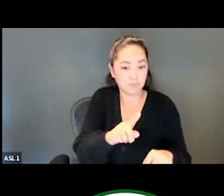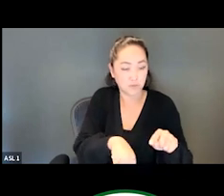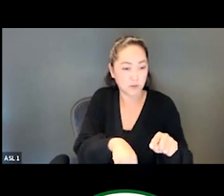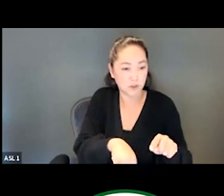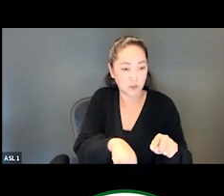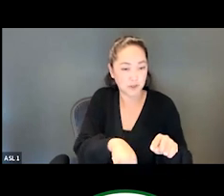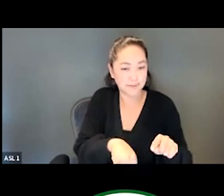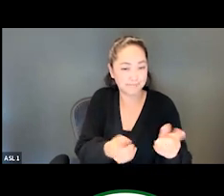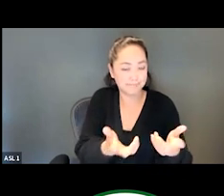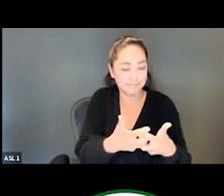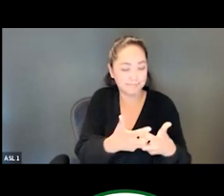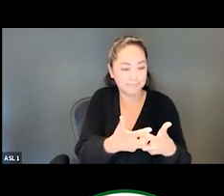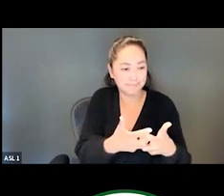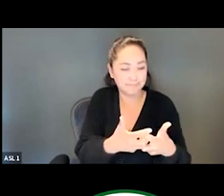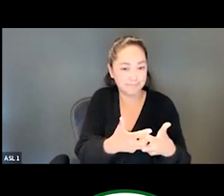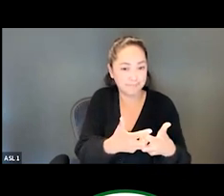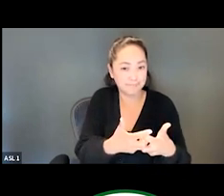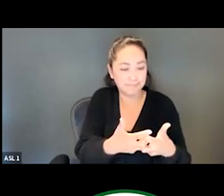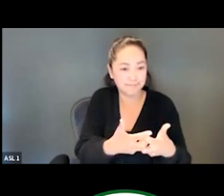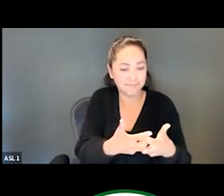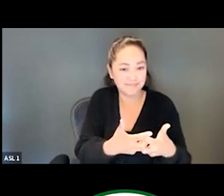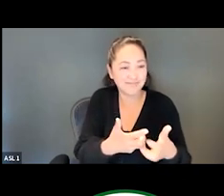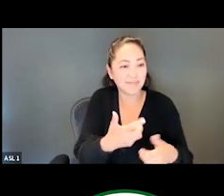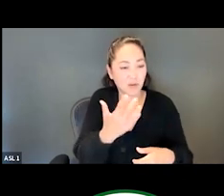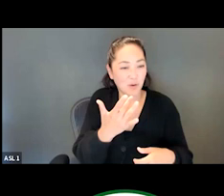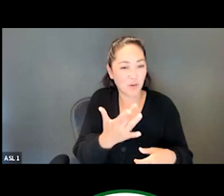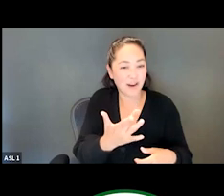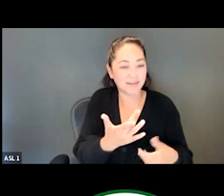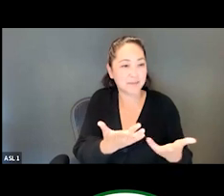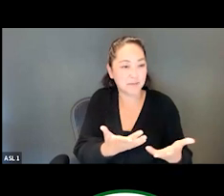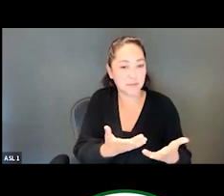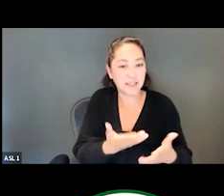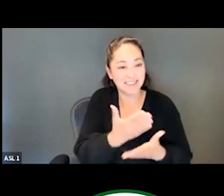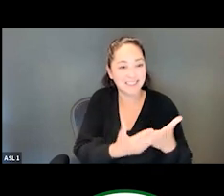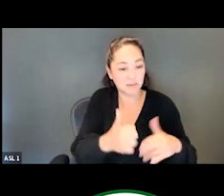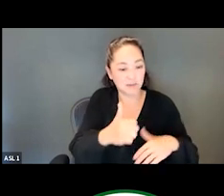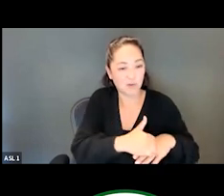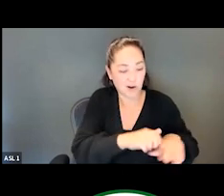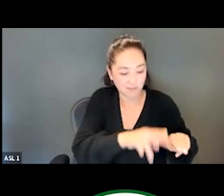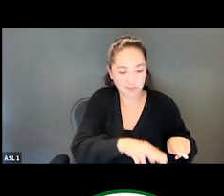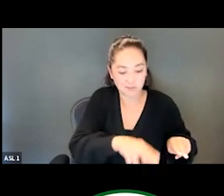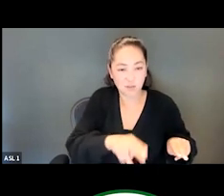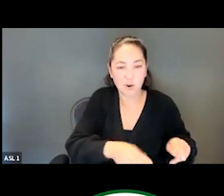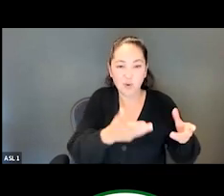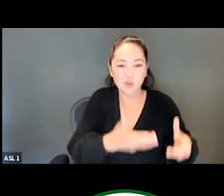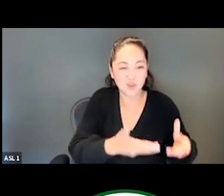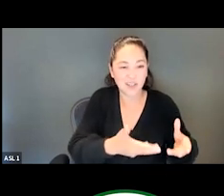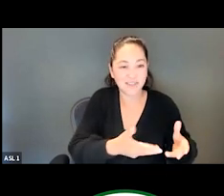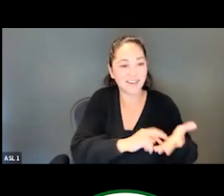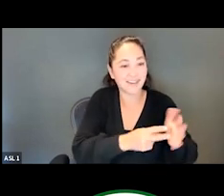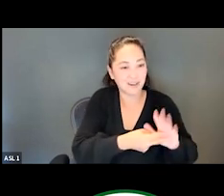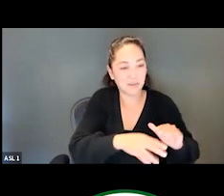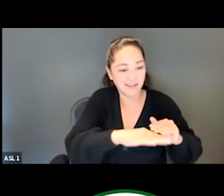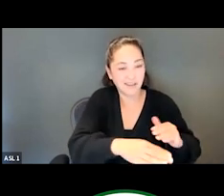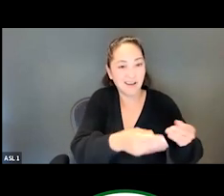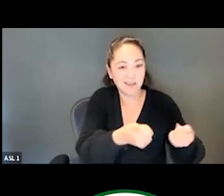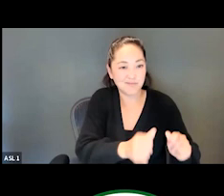So more, instead of scrapping the issue. I opened my mouth. Creating, why not turn it